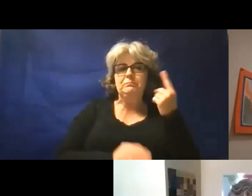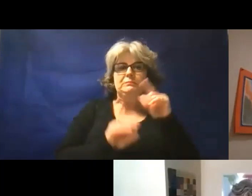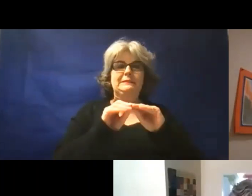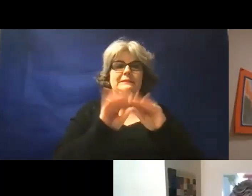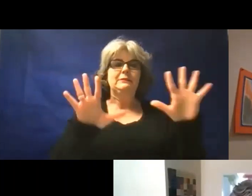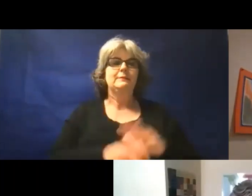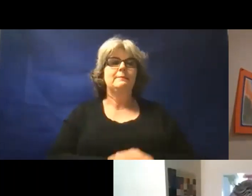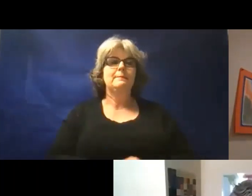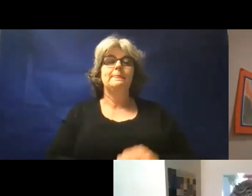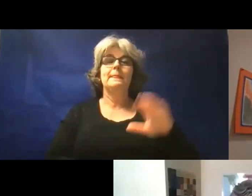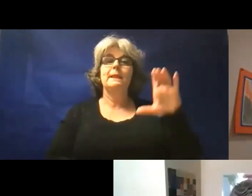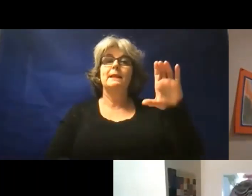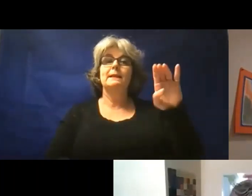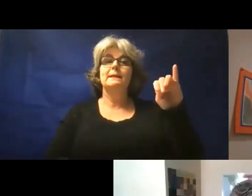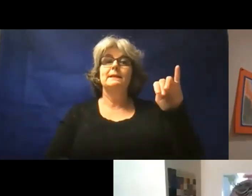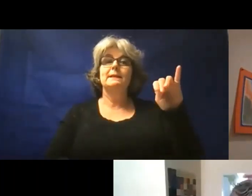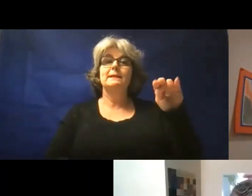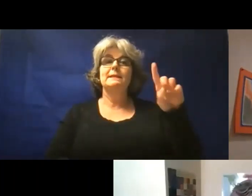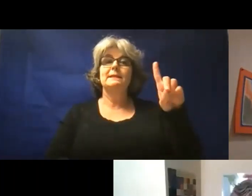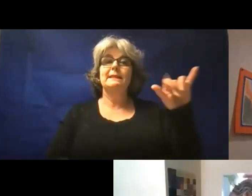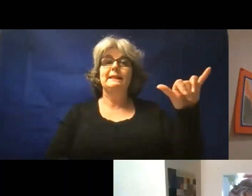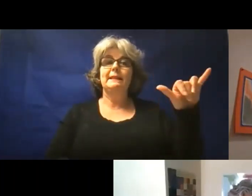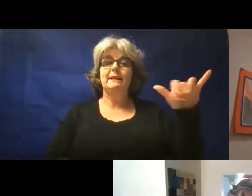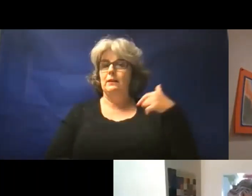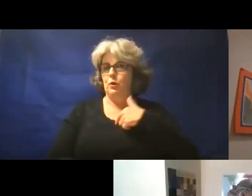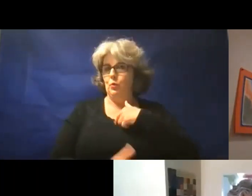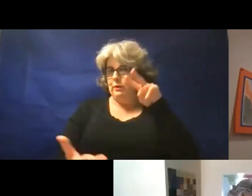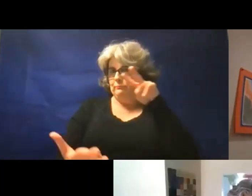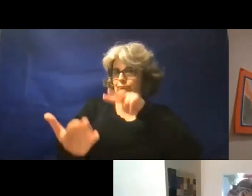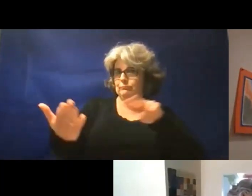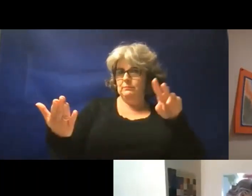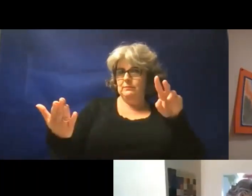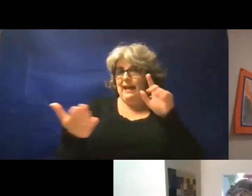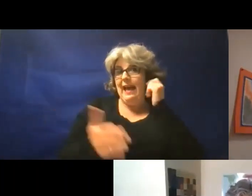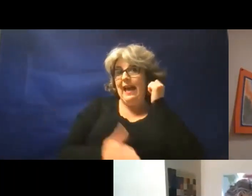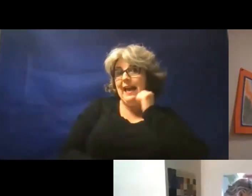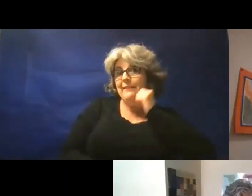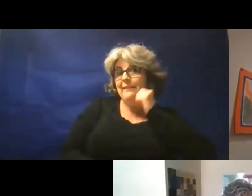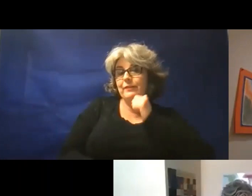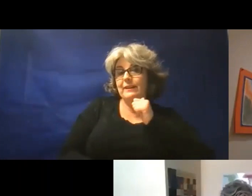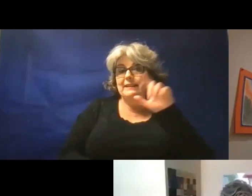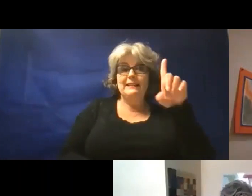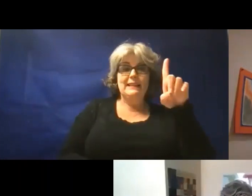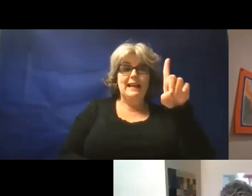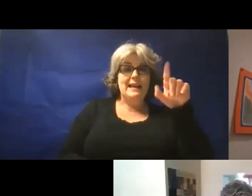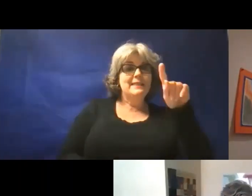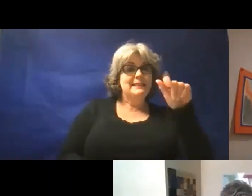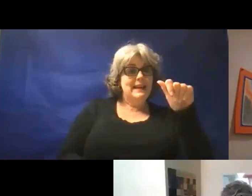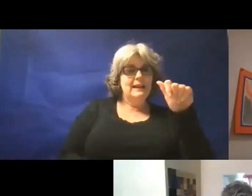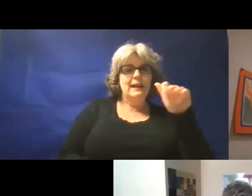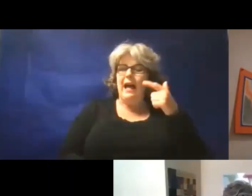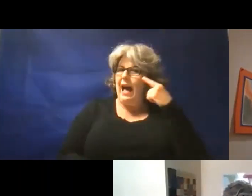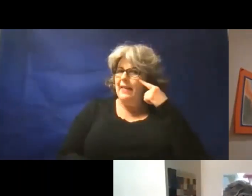yeah so we um we look at the data every day but every Monday I think i think i was looking at some